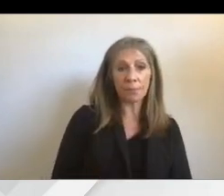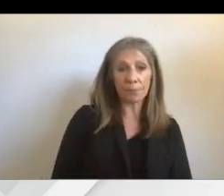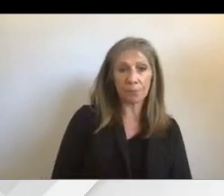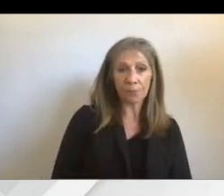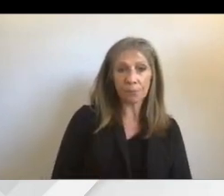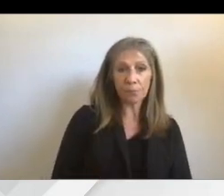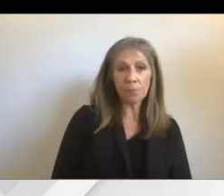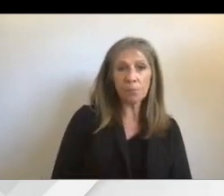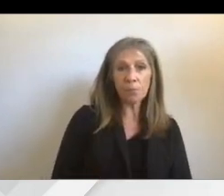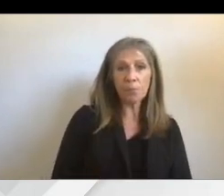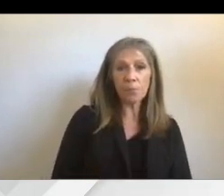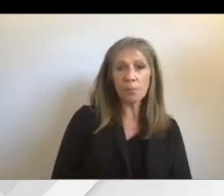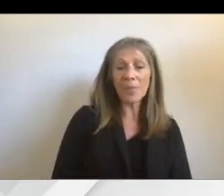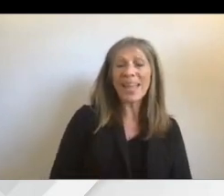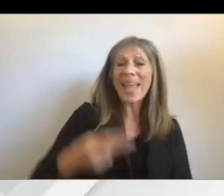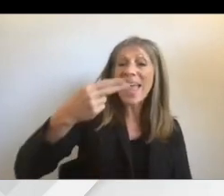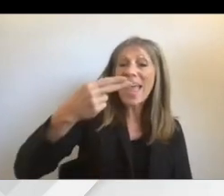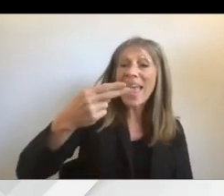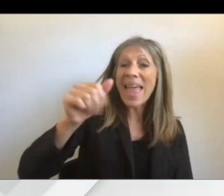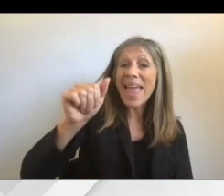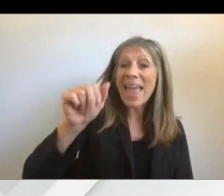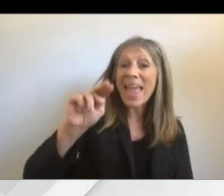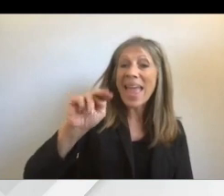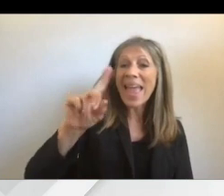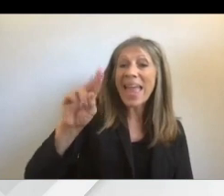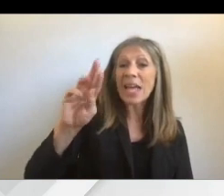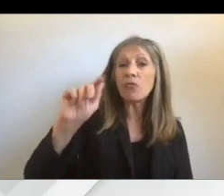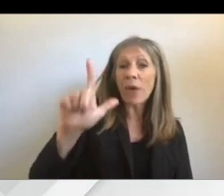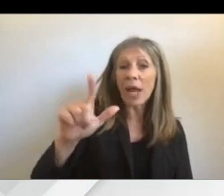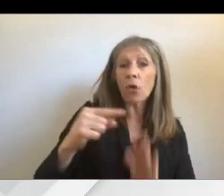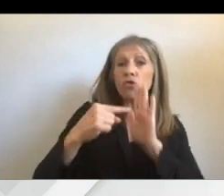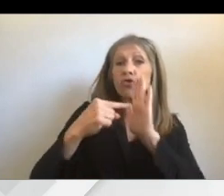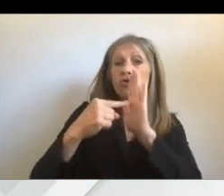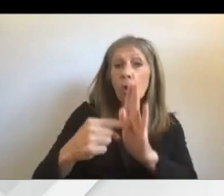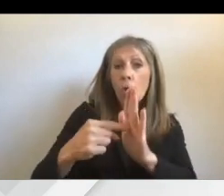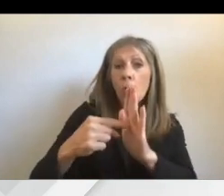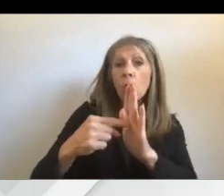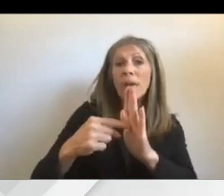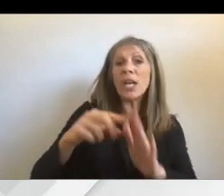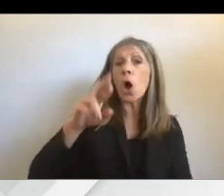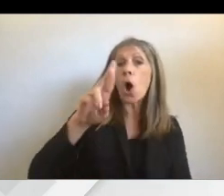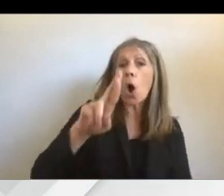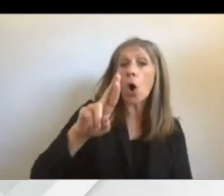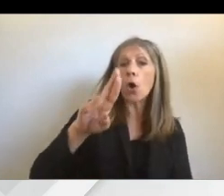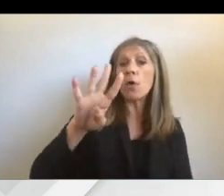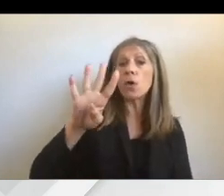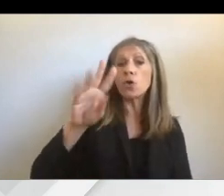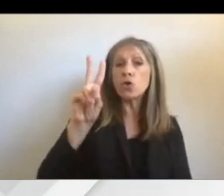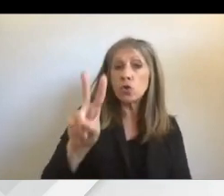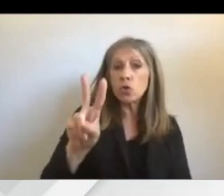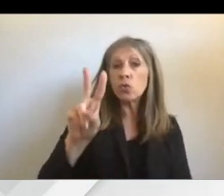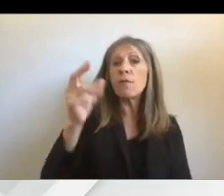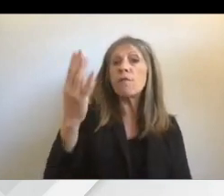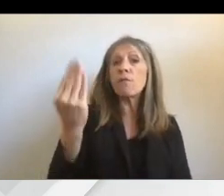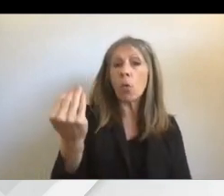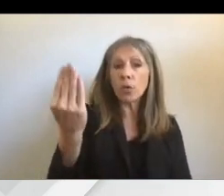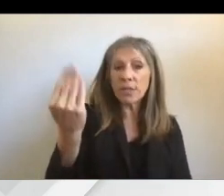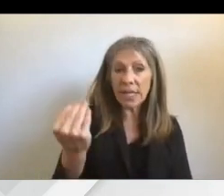Handrails are scoped in provision R214. Where hand rules are installed on pedestrian circulation